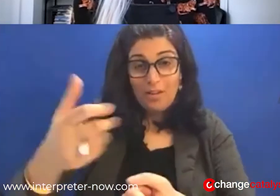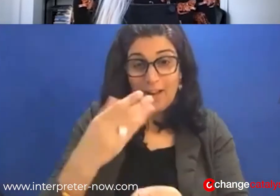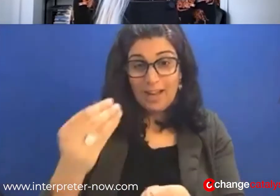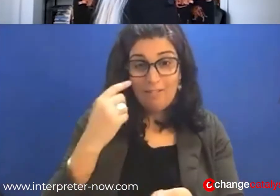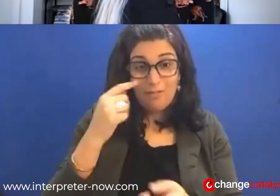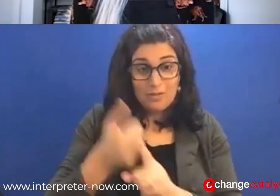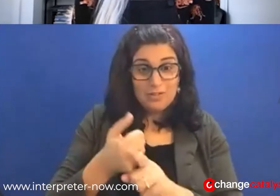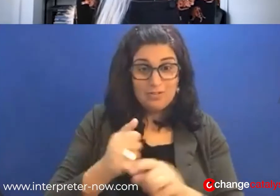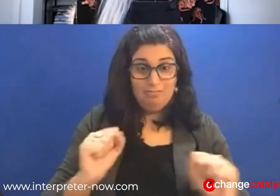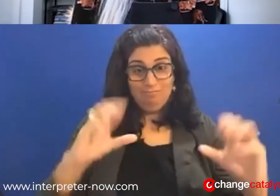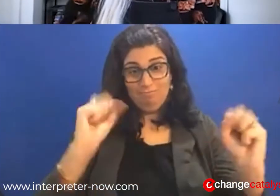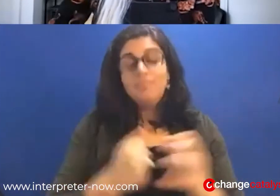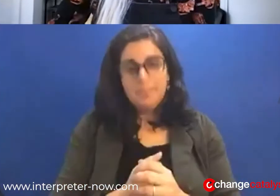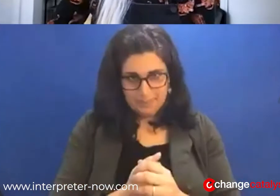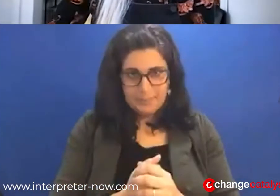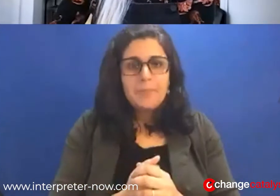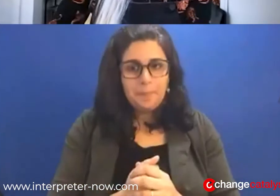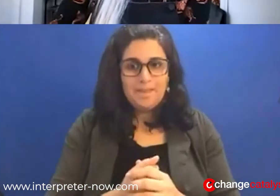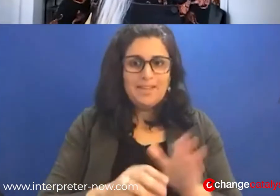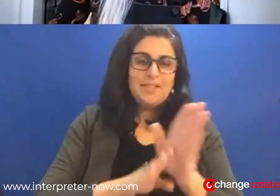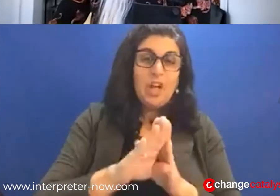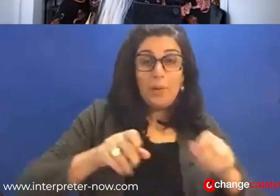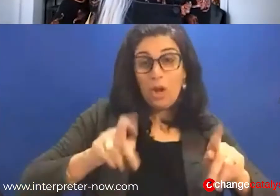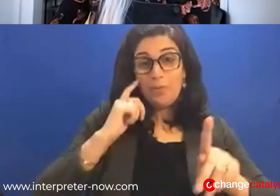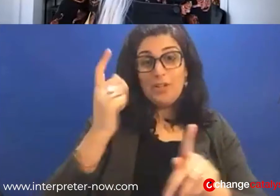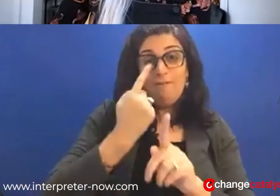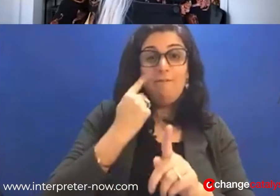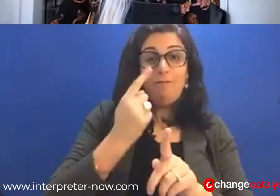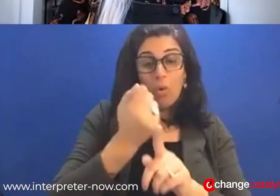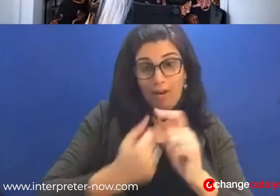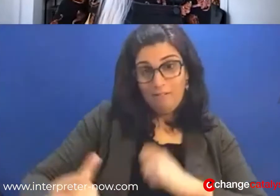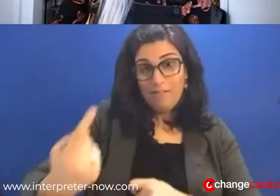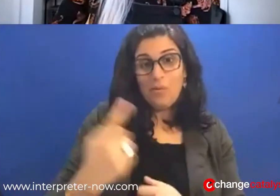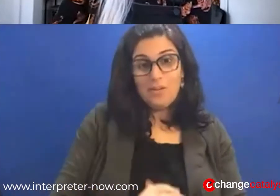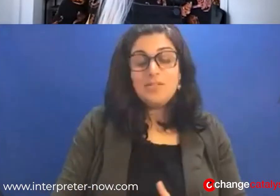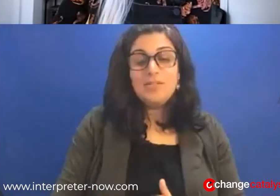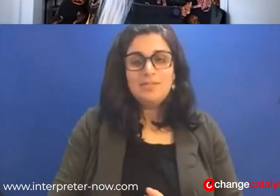about generating opportunity overall and how that can really be an ultimate form of allyship.